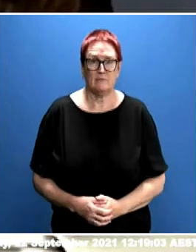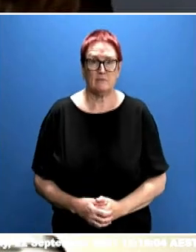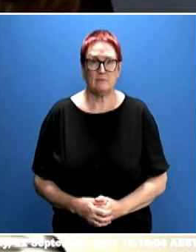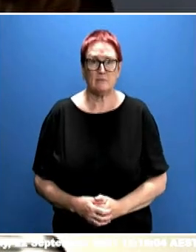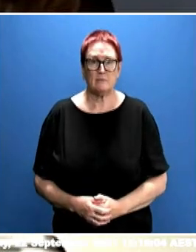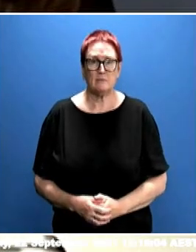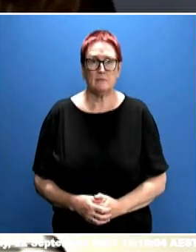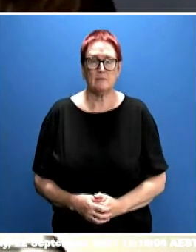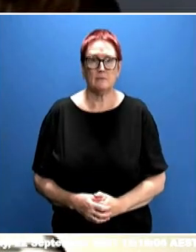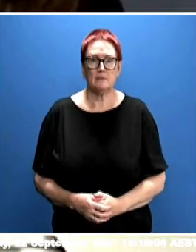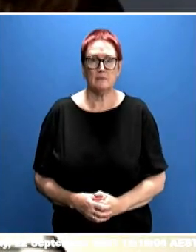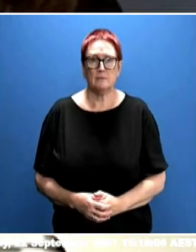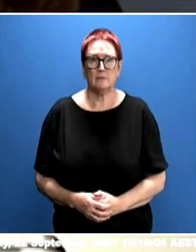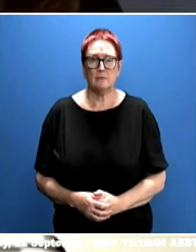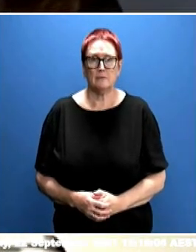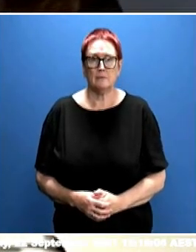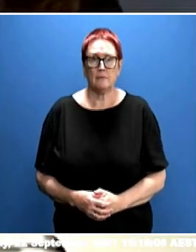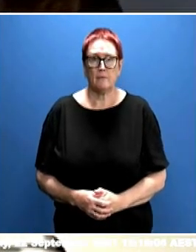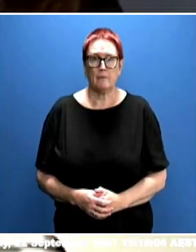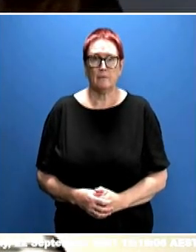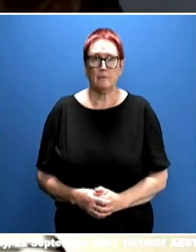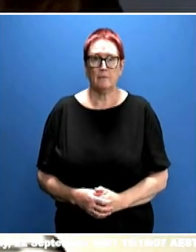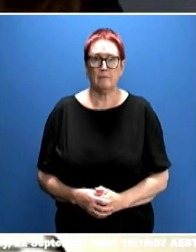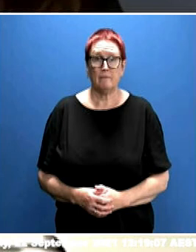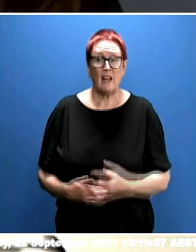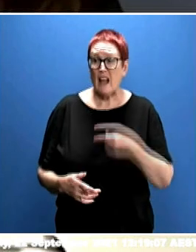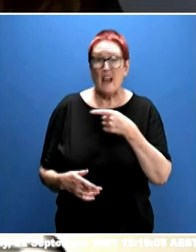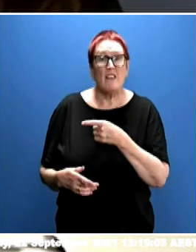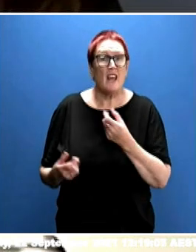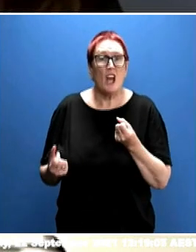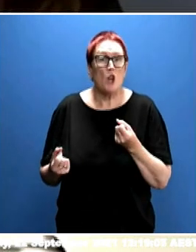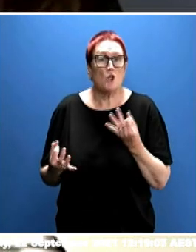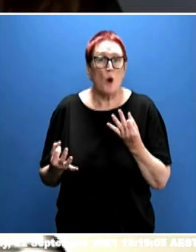And then especially with not having First Nations workers, they're already